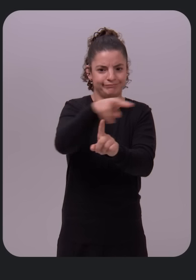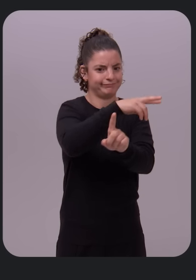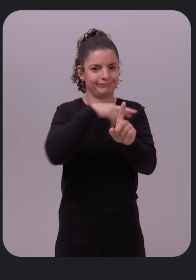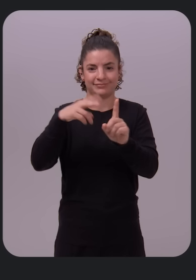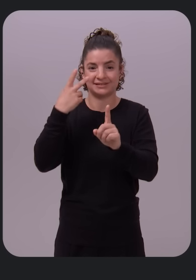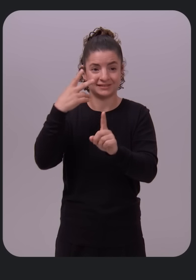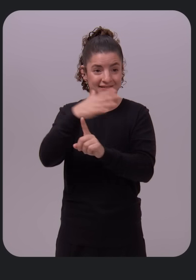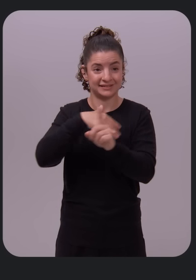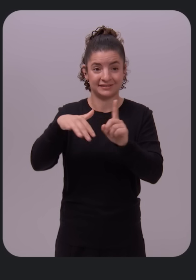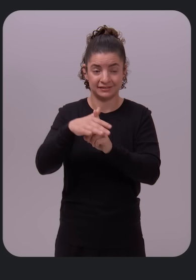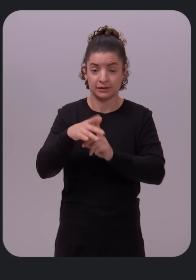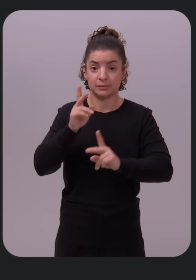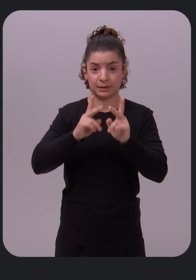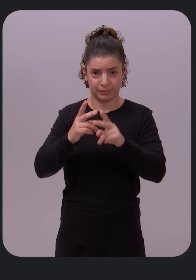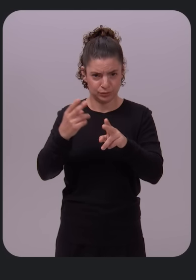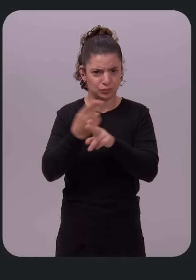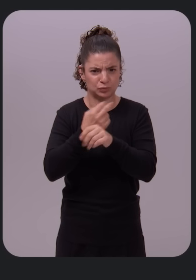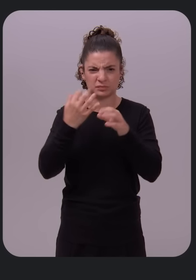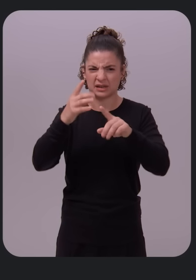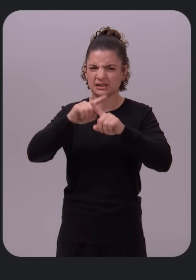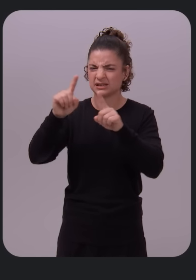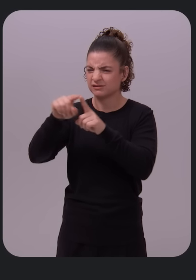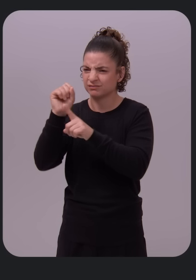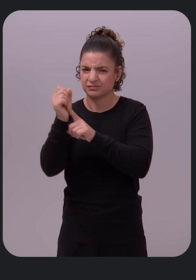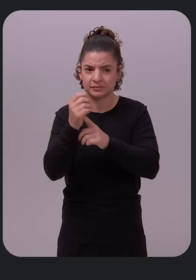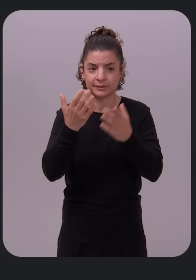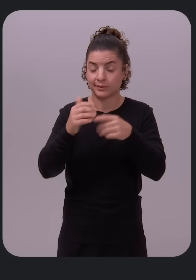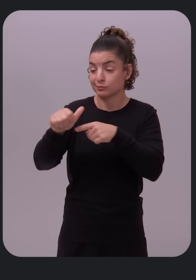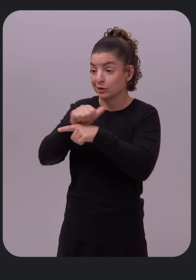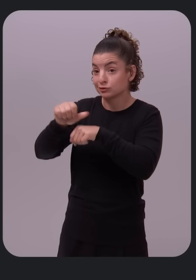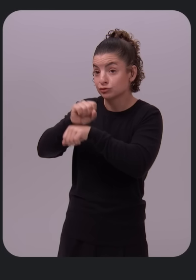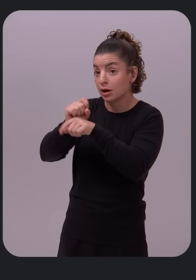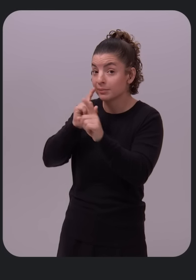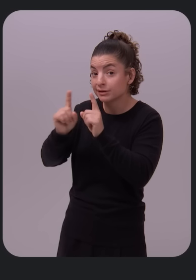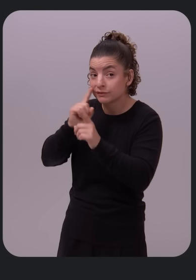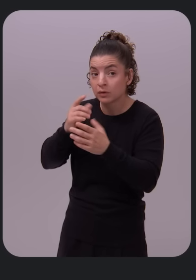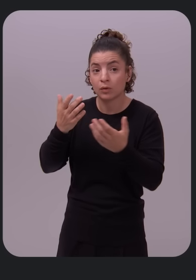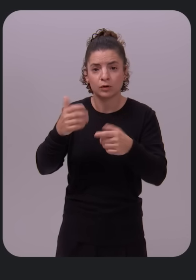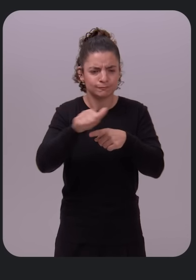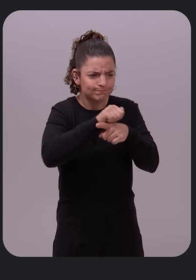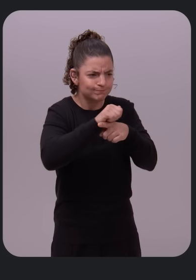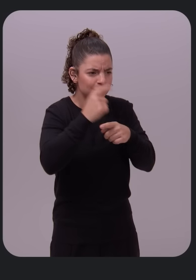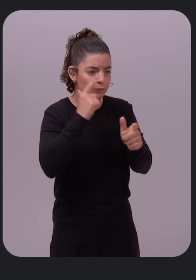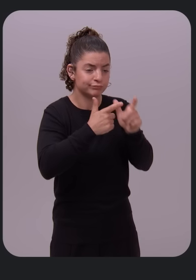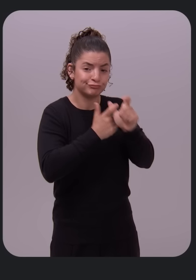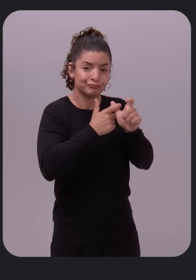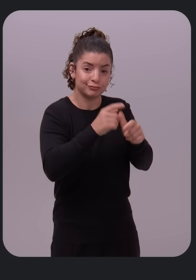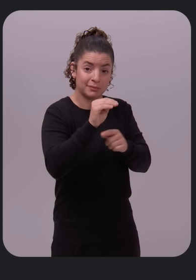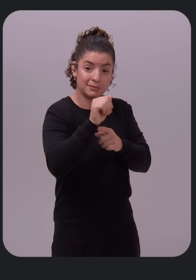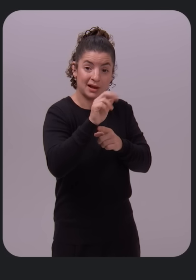People are using it in so many ways, whether practicing for a job interview, or training for a marathon.